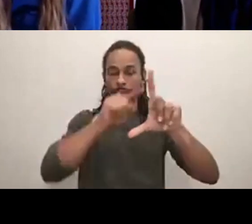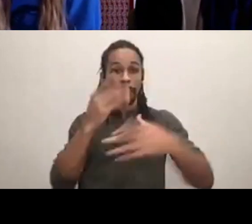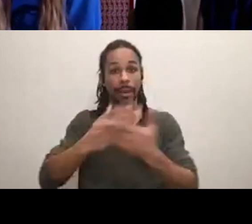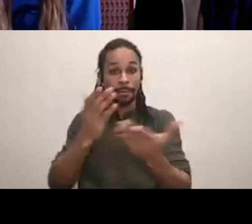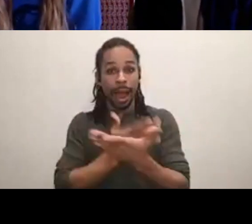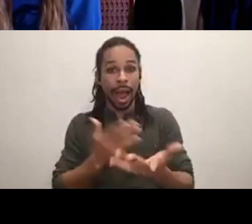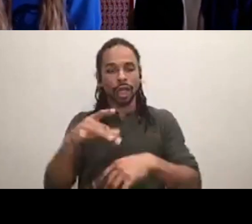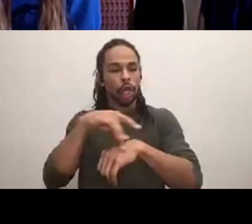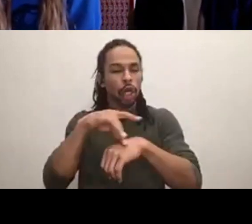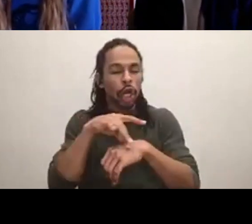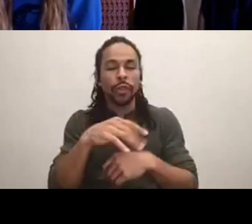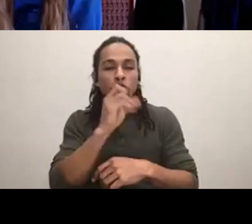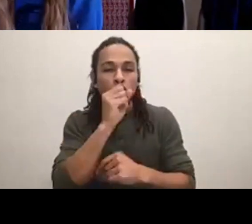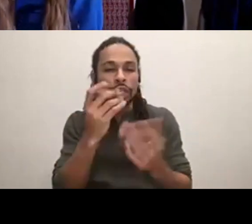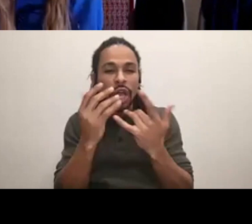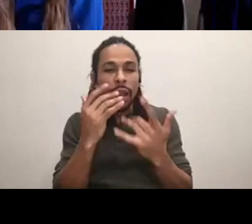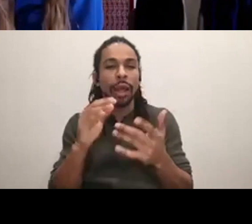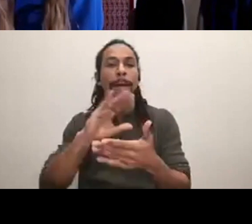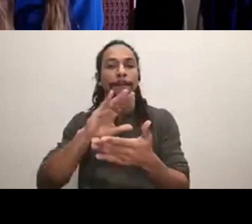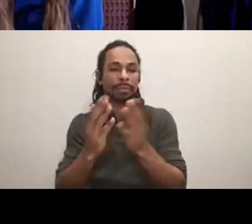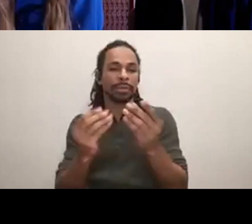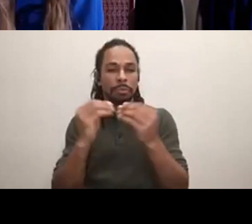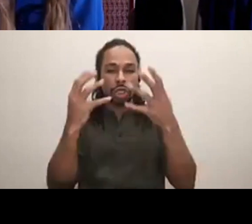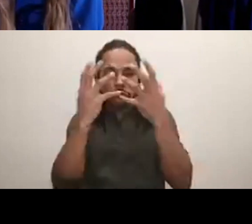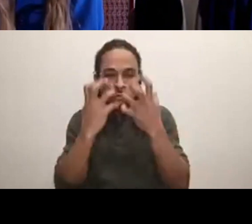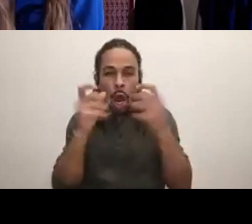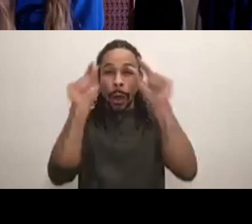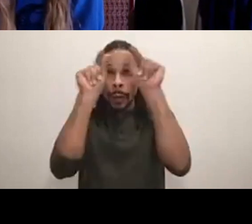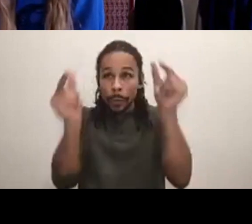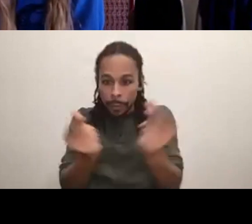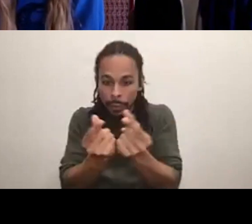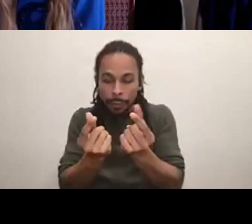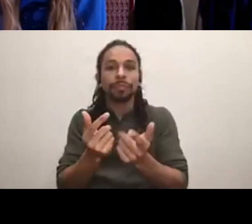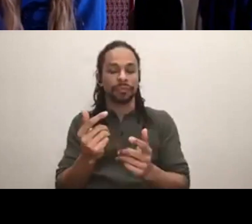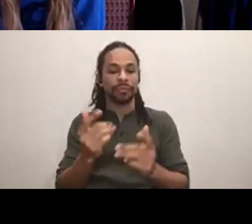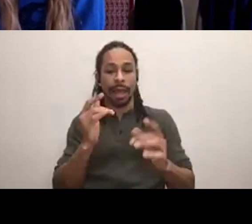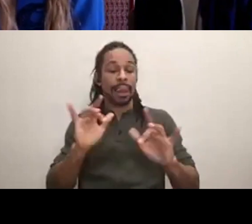or horror? I don't know. >> Maybe this is your book two. . >> Next workshop!